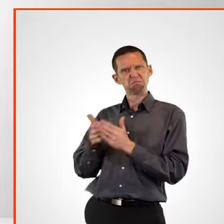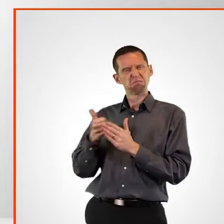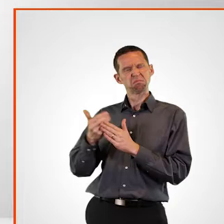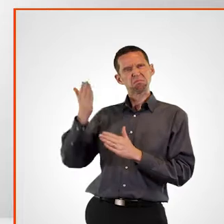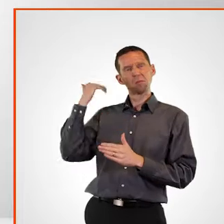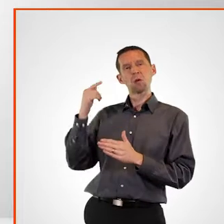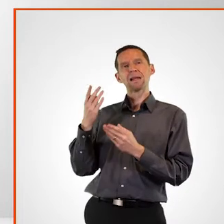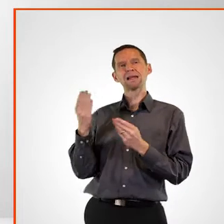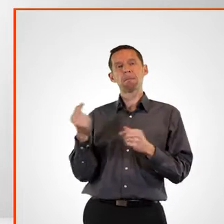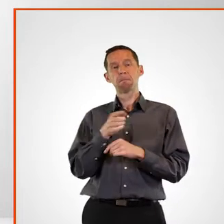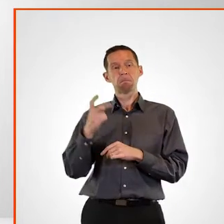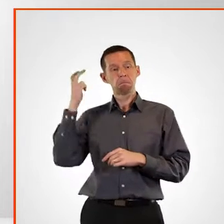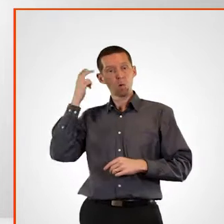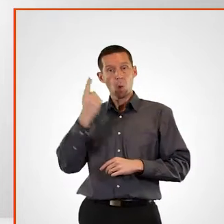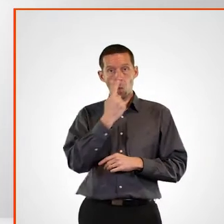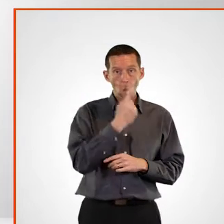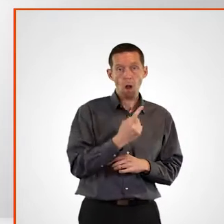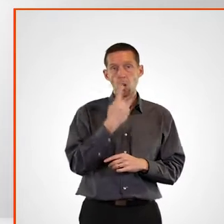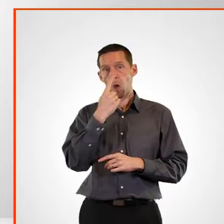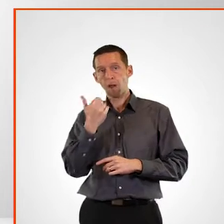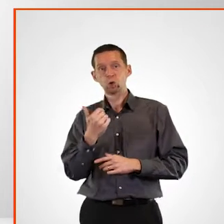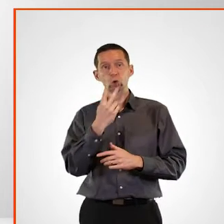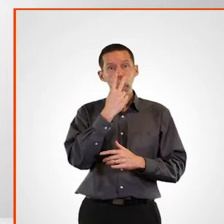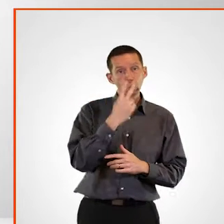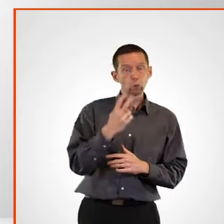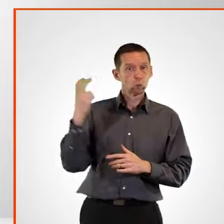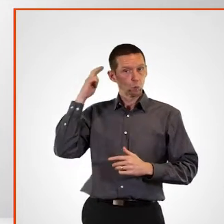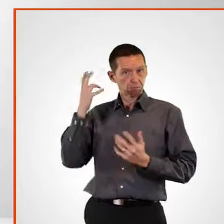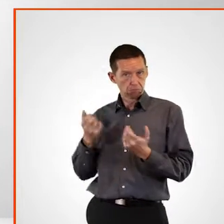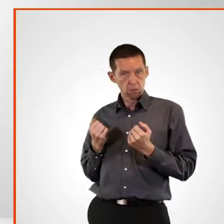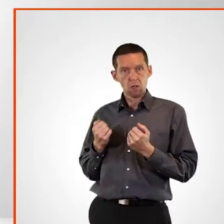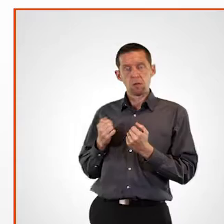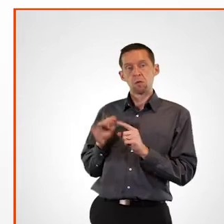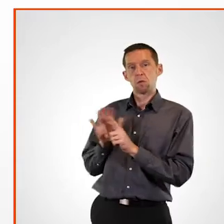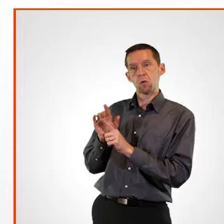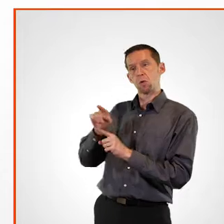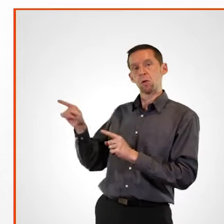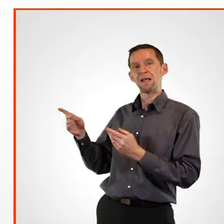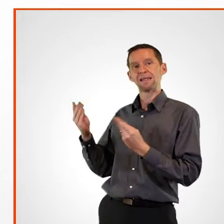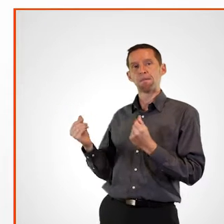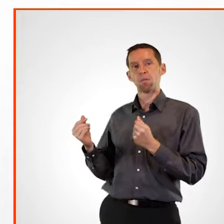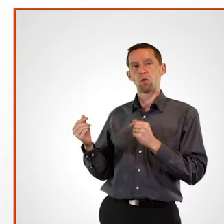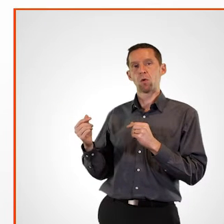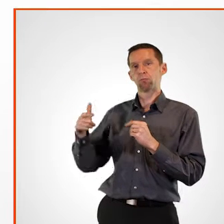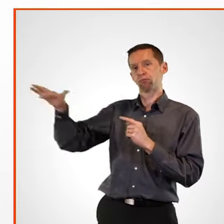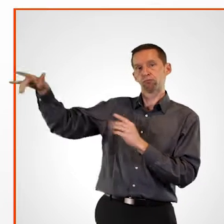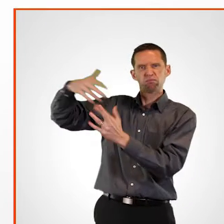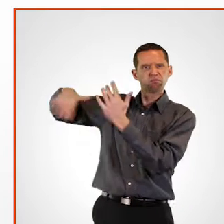Obviously there were kids in there who had a cochlear implant at one, one and a half, two, but on average, because some of these kids were coming back to us once they were in school,